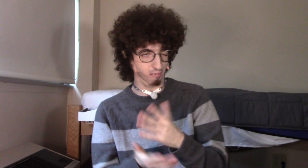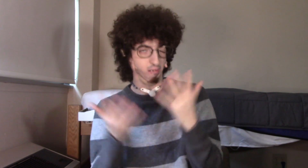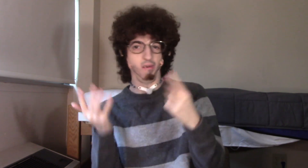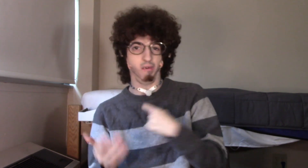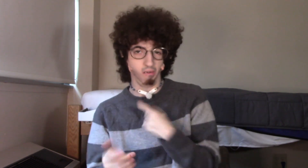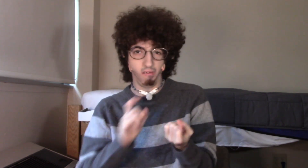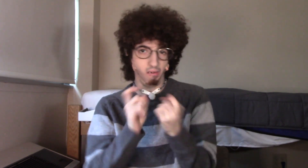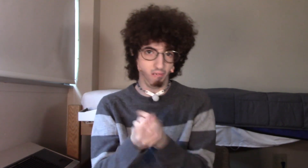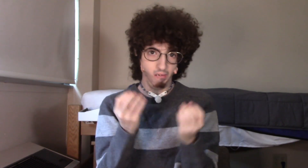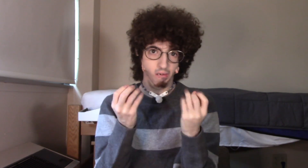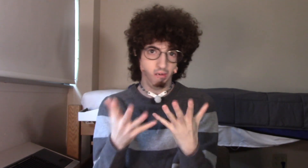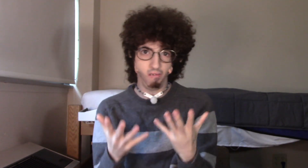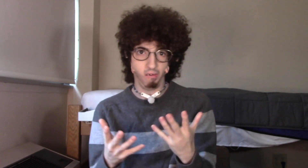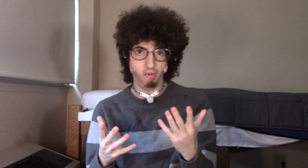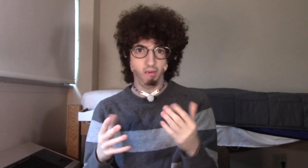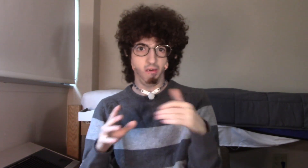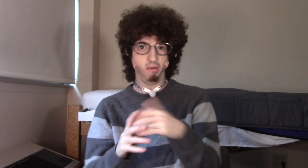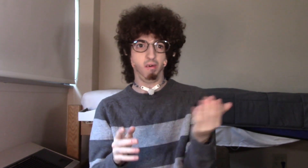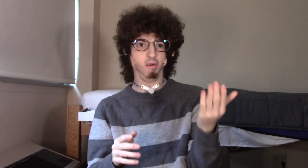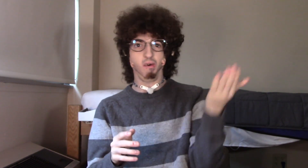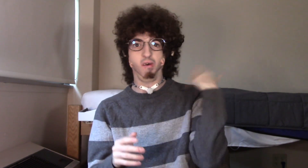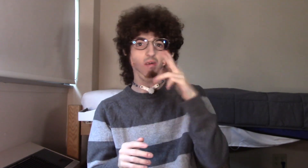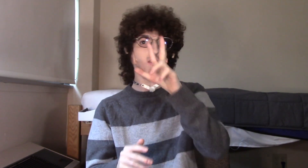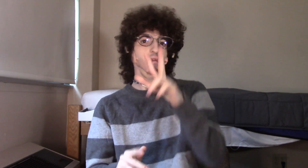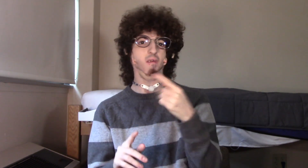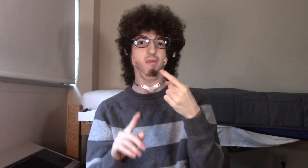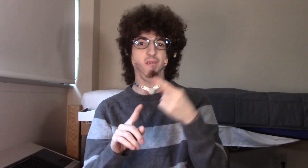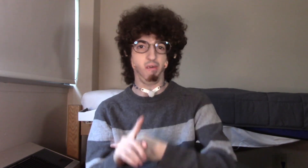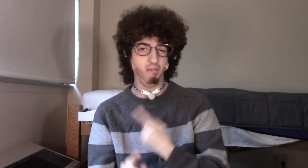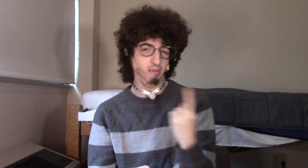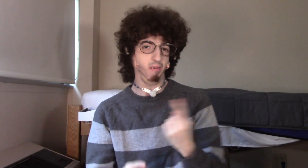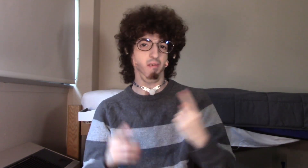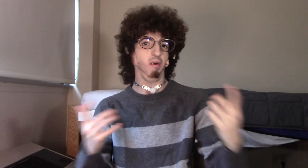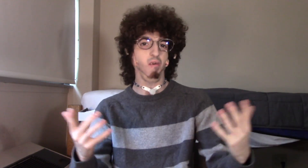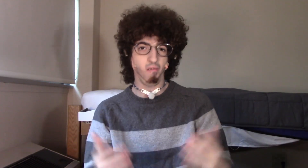Hell, I've changed so much in the past three months alone